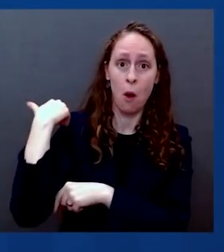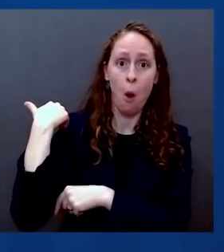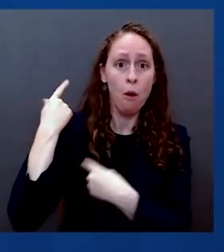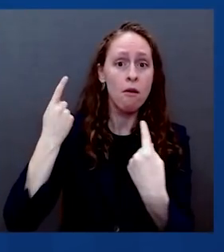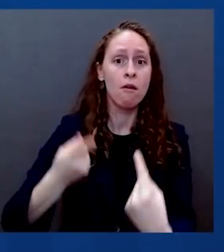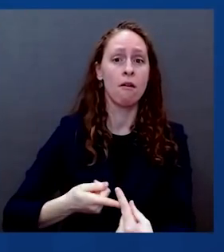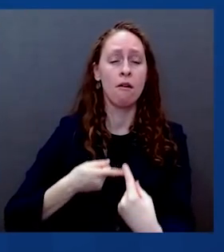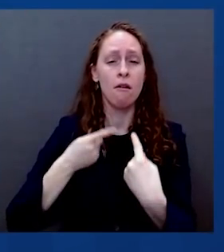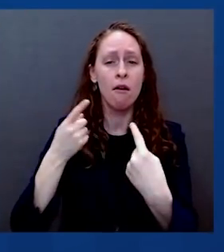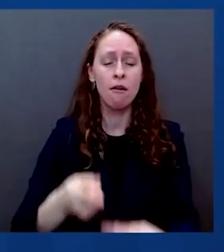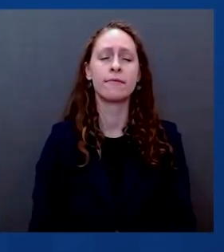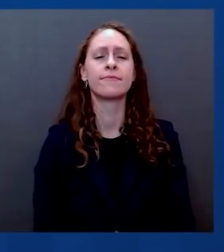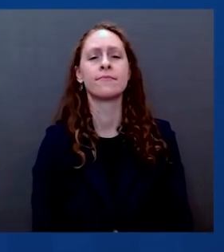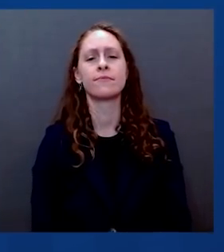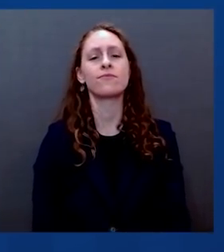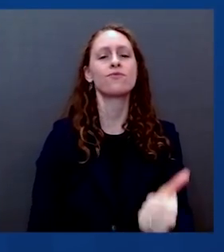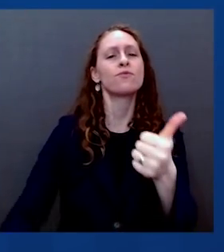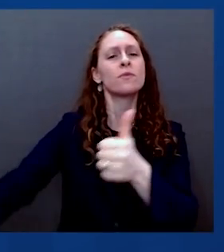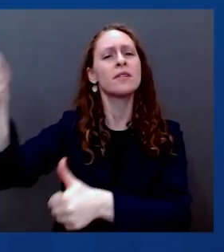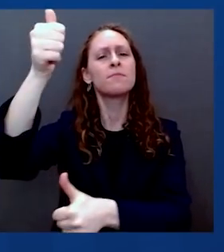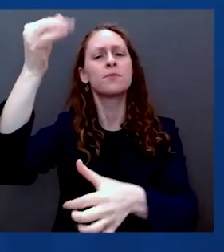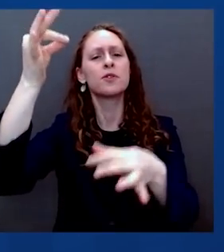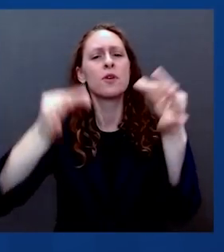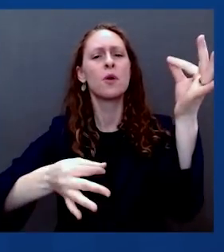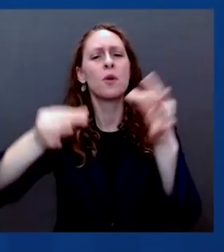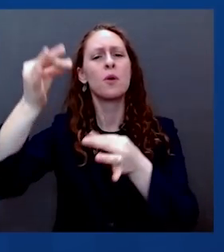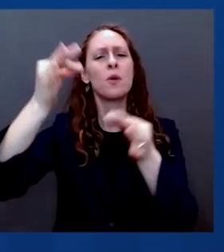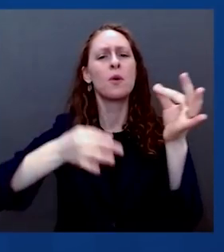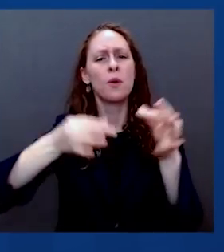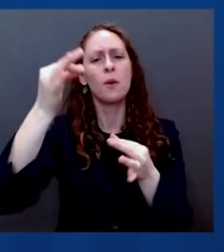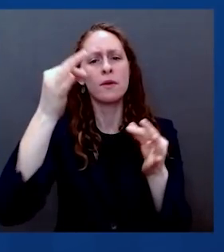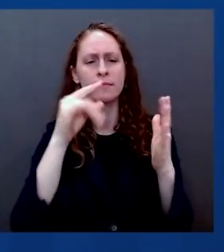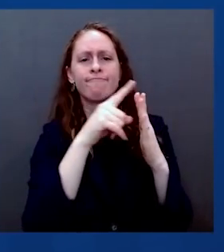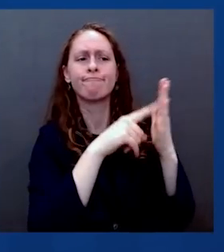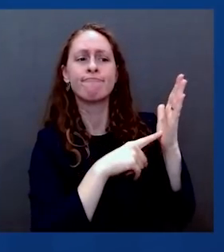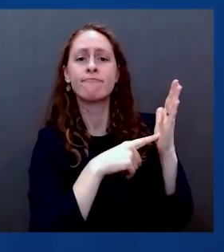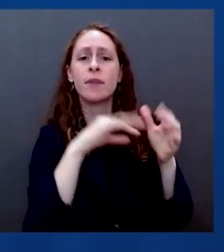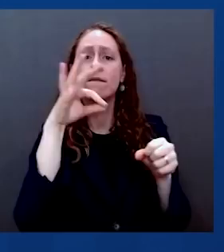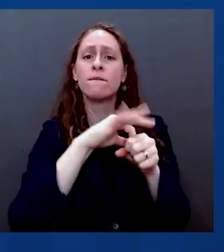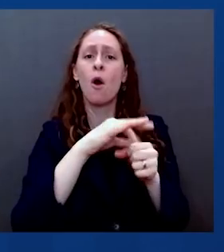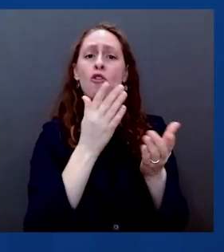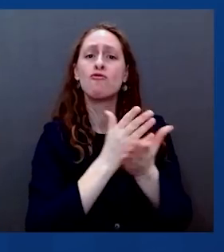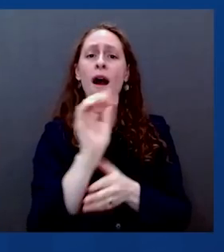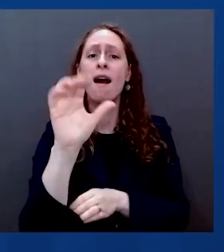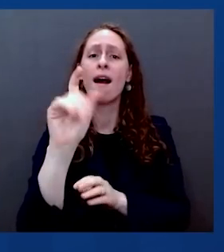And now the defeated former president and his supporters use the Big Lie